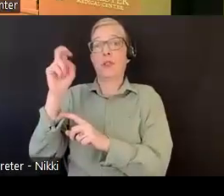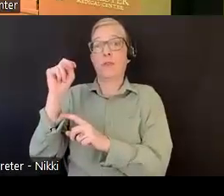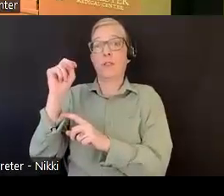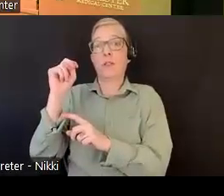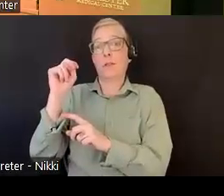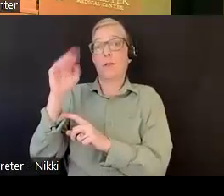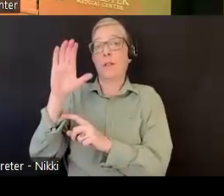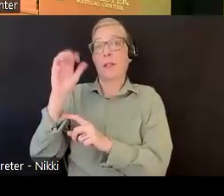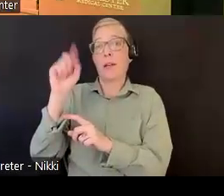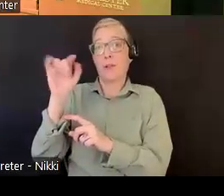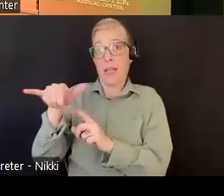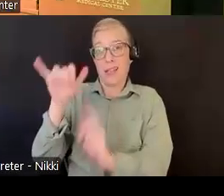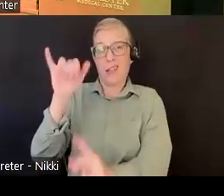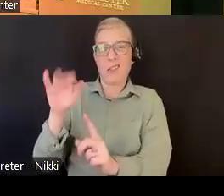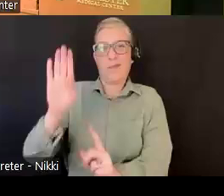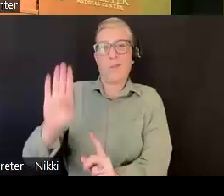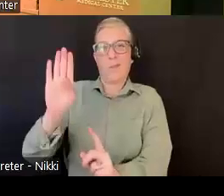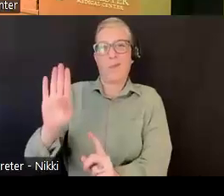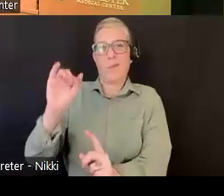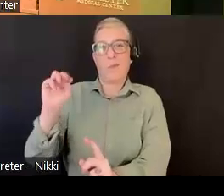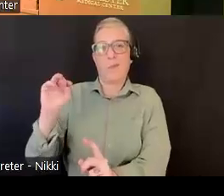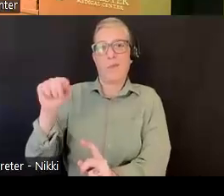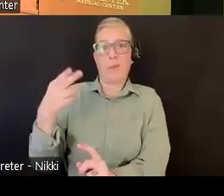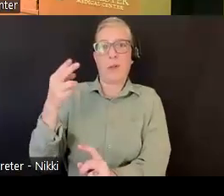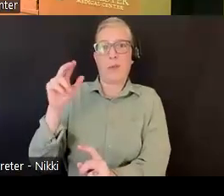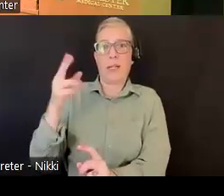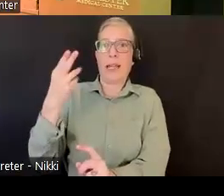And the fellows set up sort of the vaccination. they had relationships and this community that